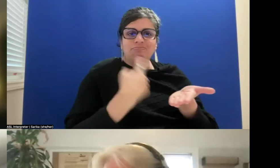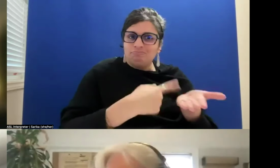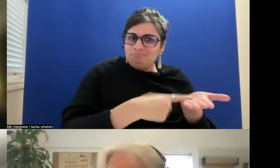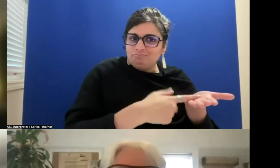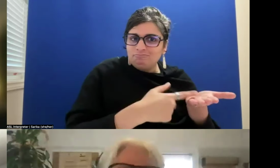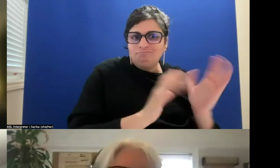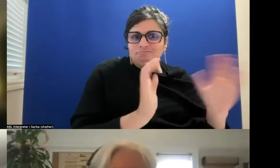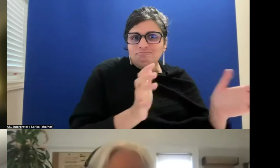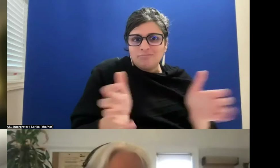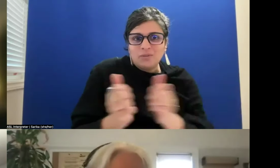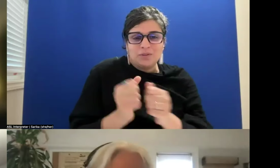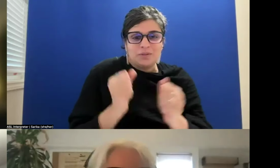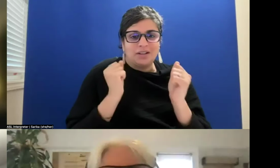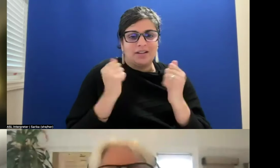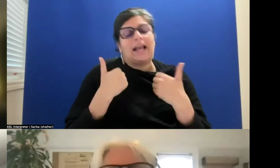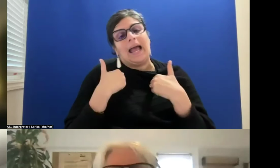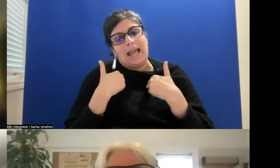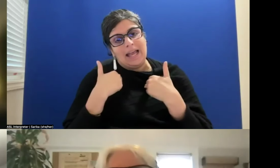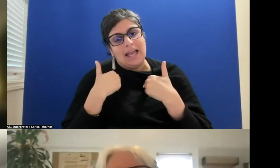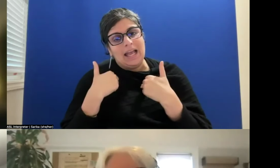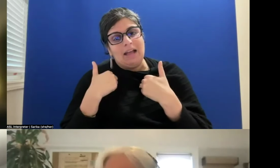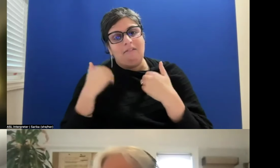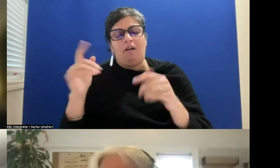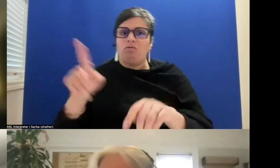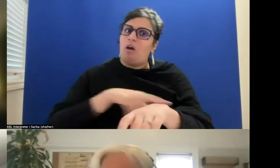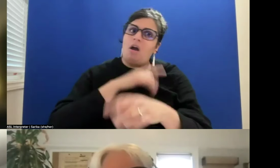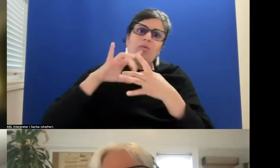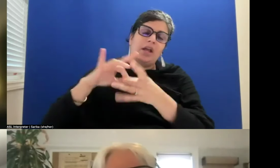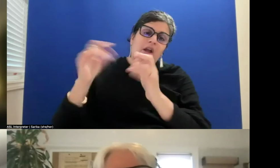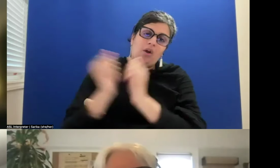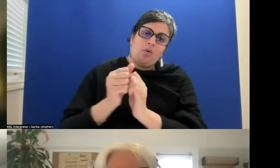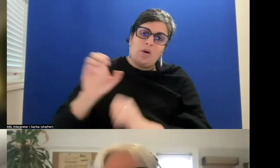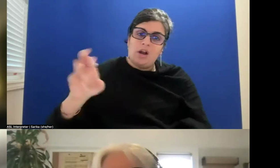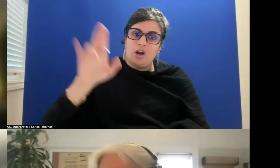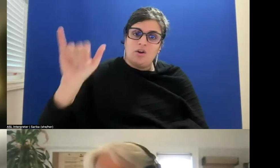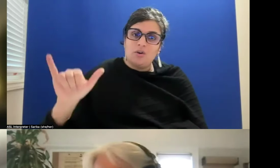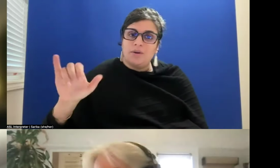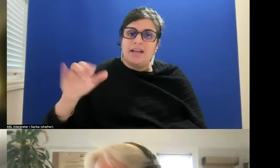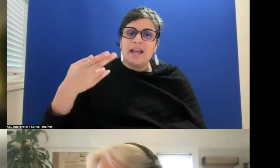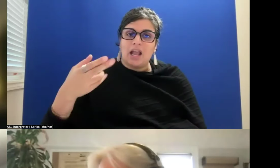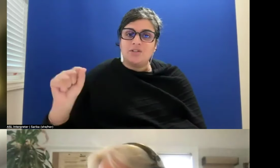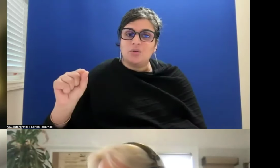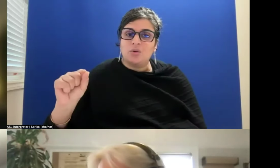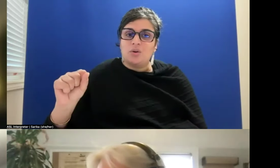I have a long relationship with Curtin High School with, Valerie Zenos, who teaches there an art program.